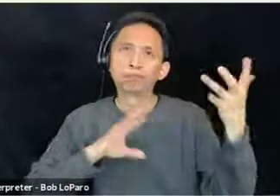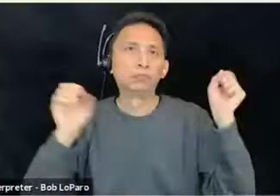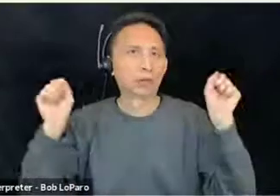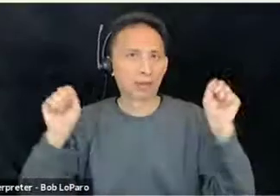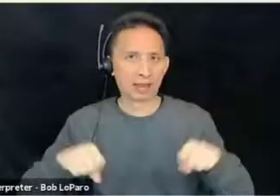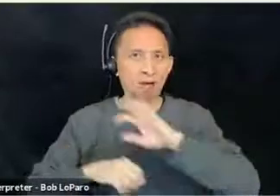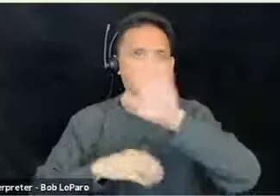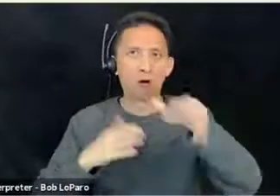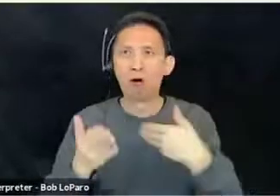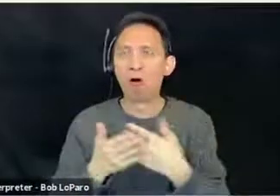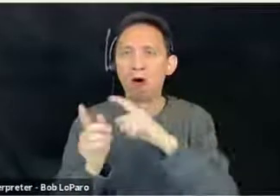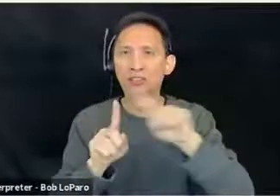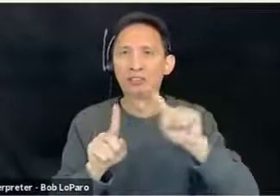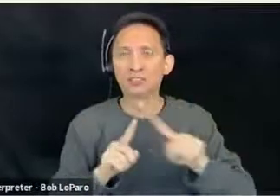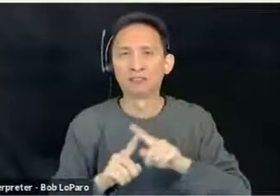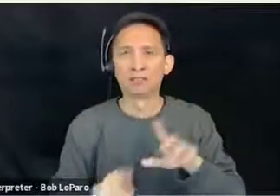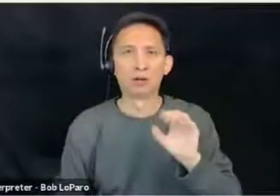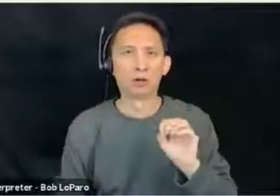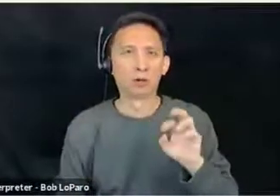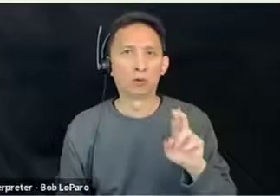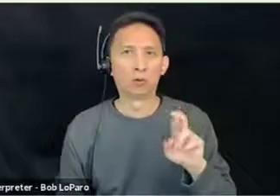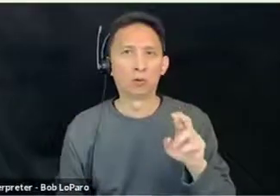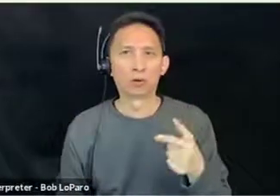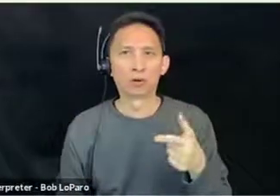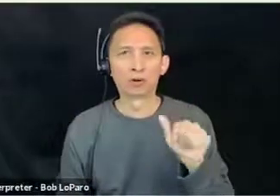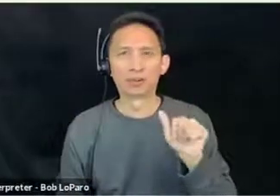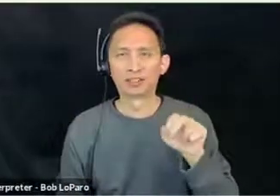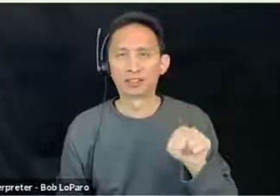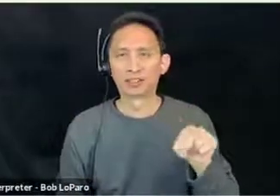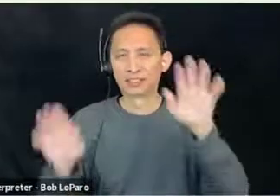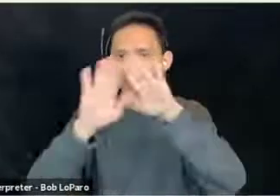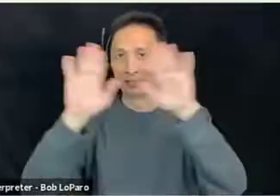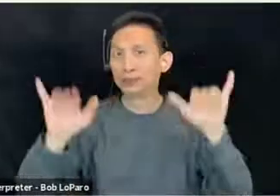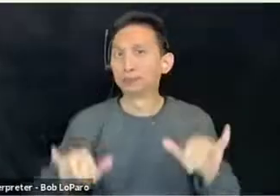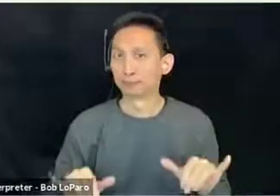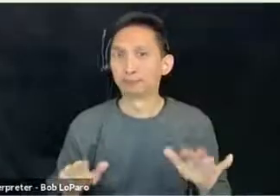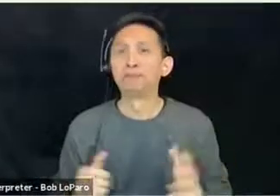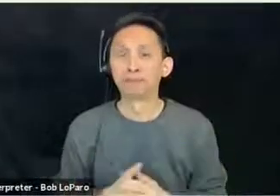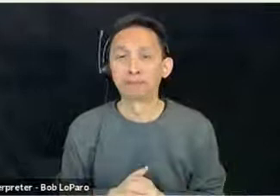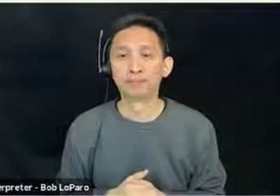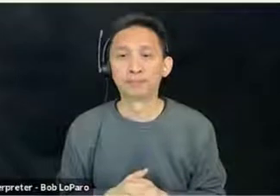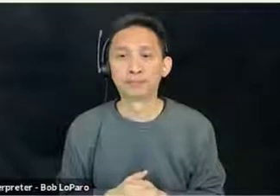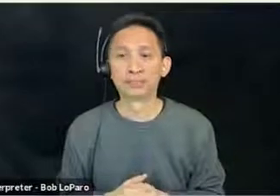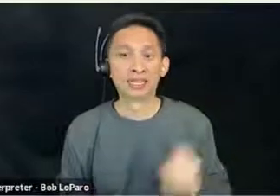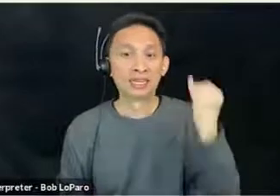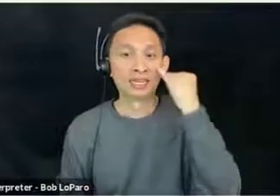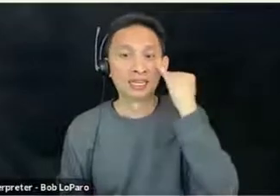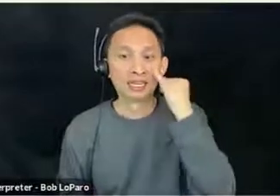So, a peroxisomal disorder in the Zellweger spectrum means that the peroxisomes in your cells